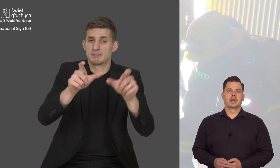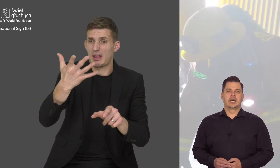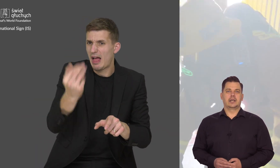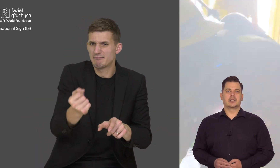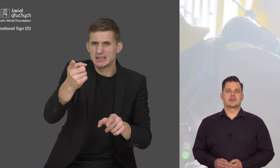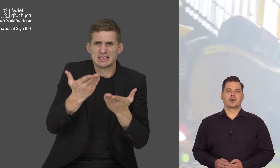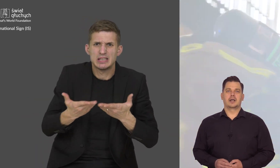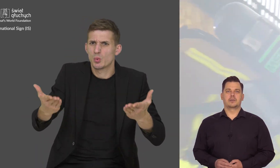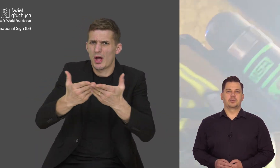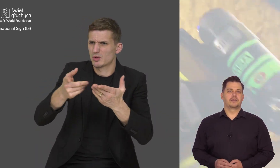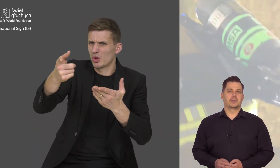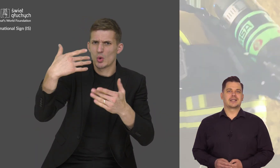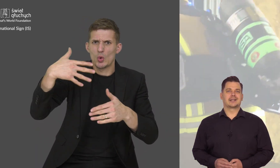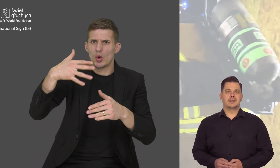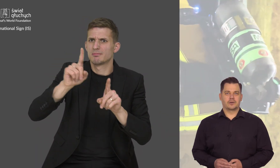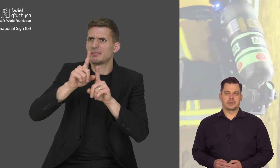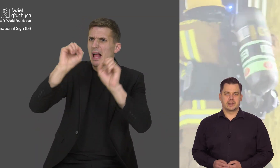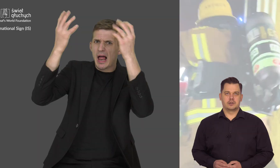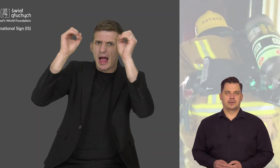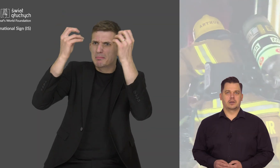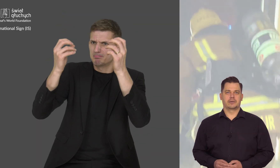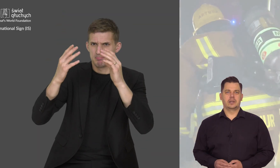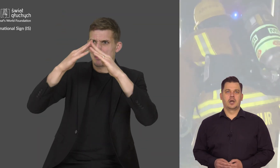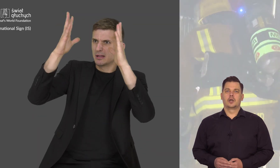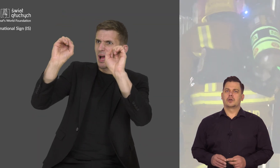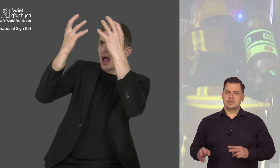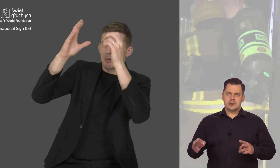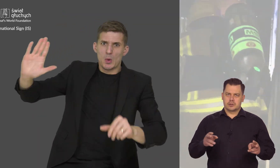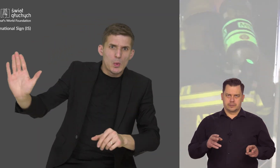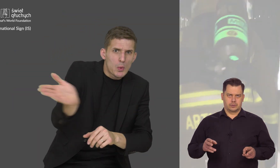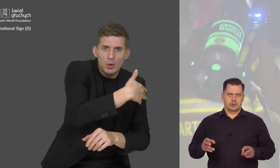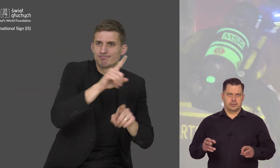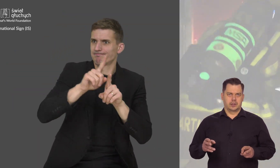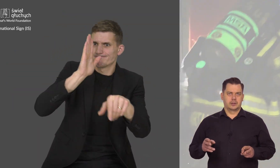where an auditory-only alarm or emergency announcement is broadcast,